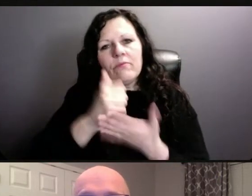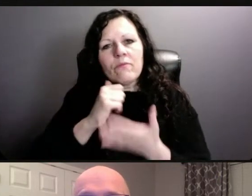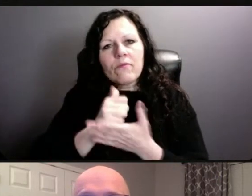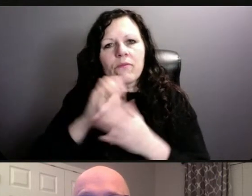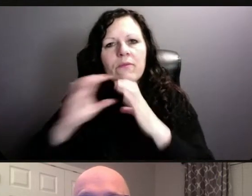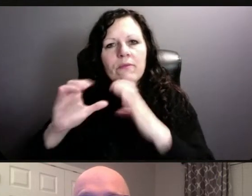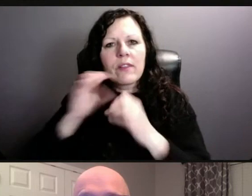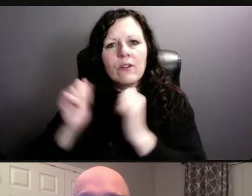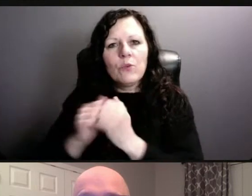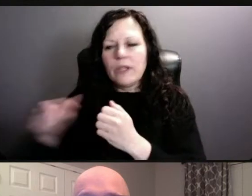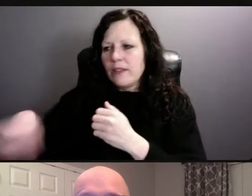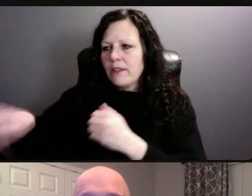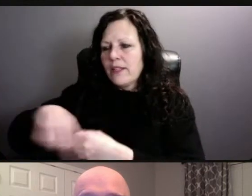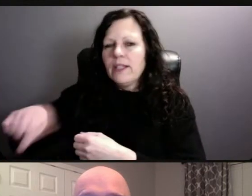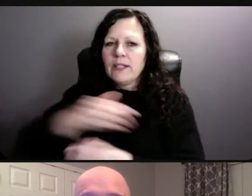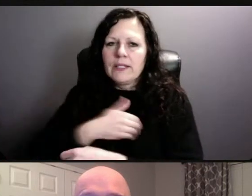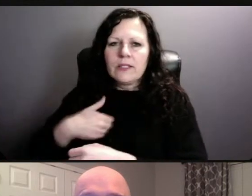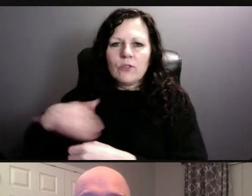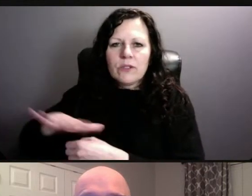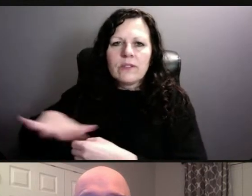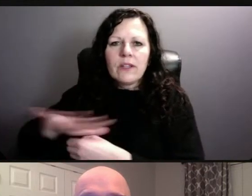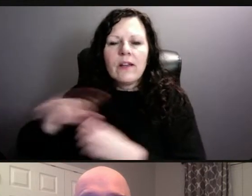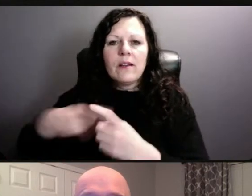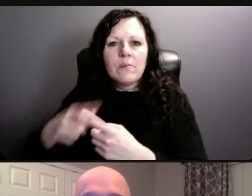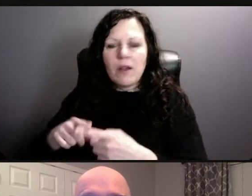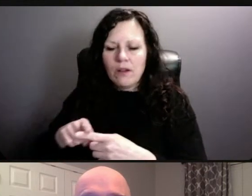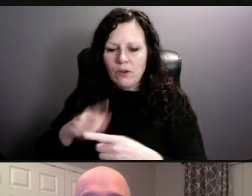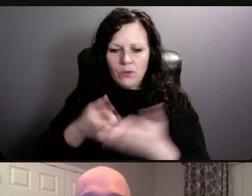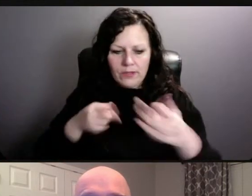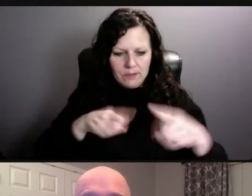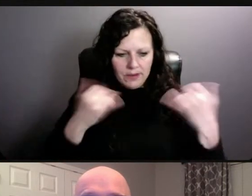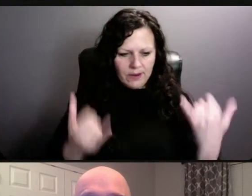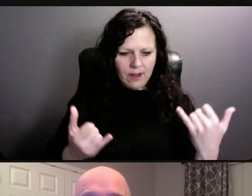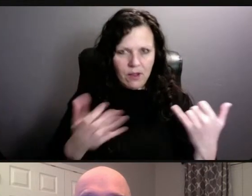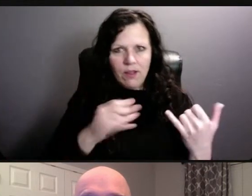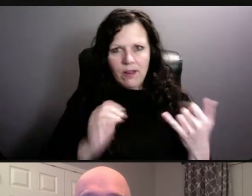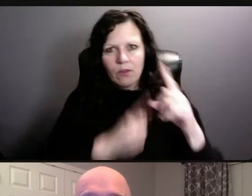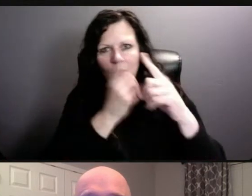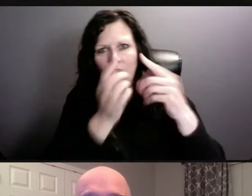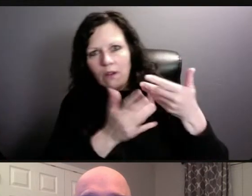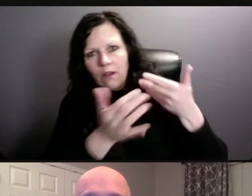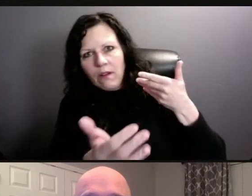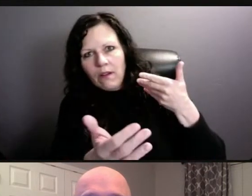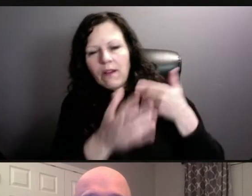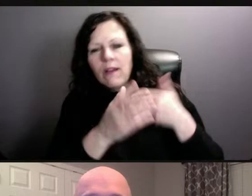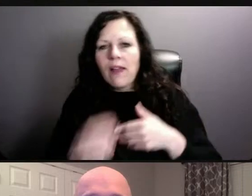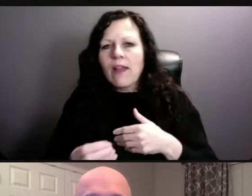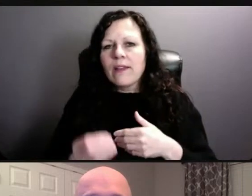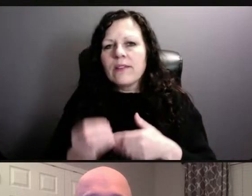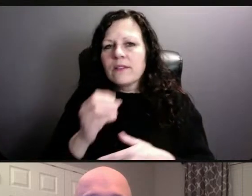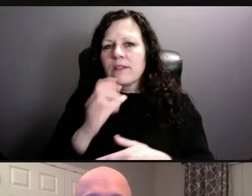AND SO INFORMATION FOR ME TO BE